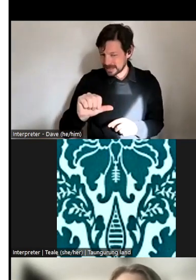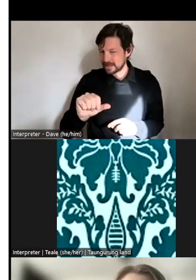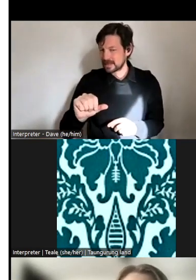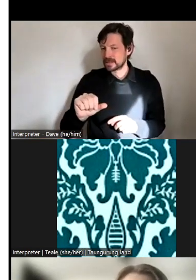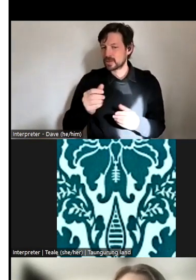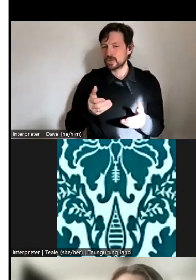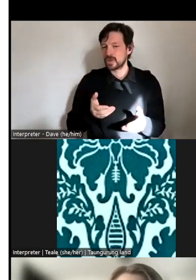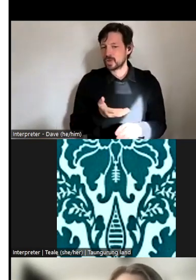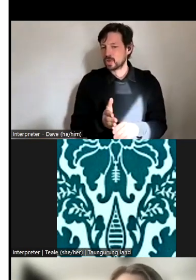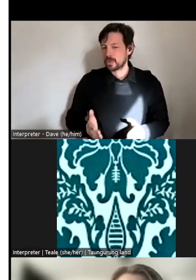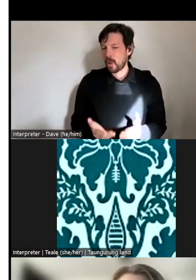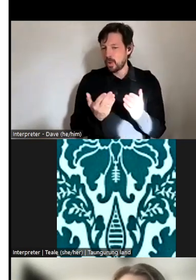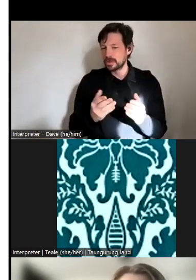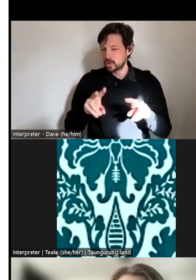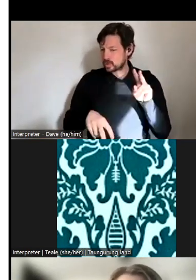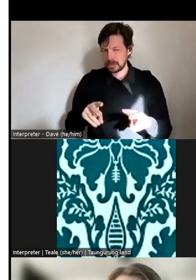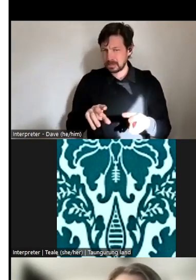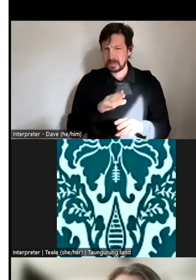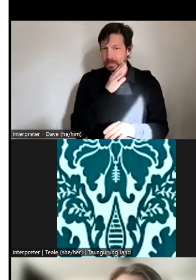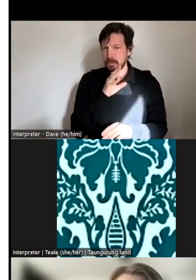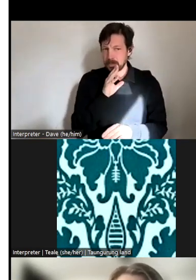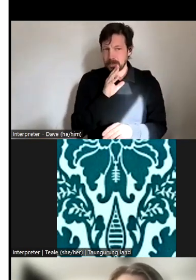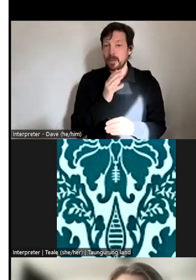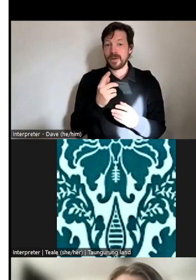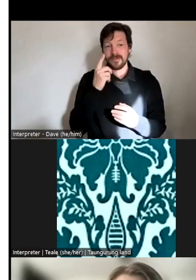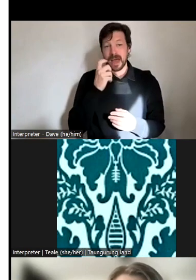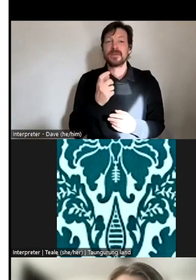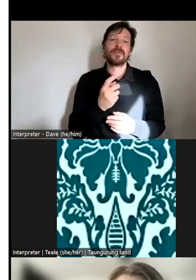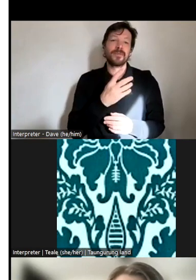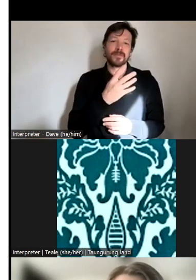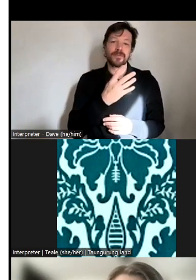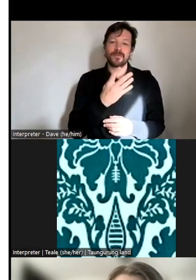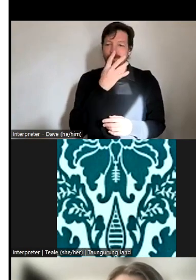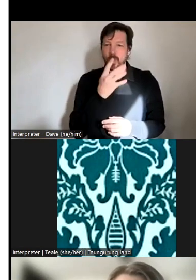We only found out about four and a half years of age. She's currently mild to moderate bilateral. Our biggest concern is,